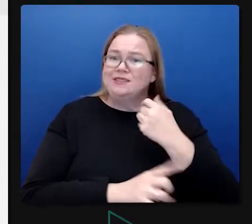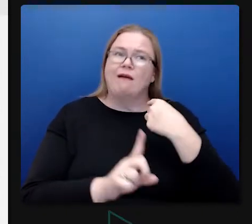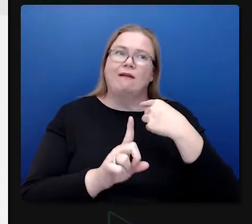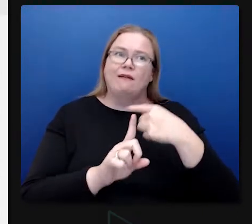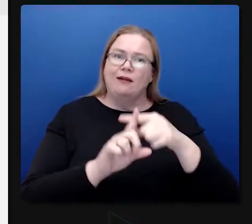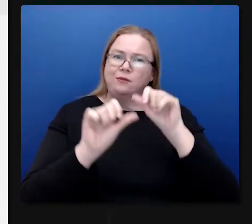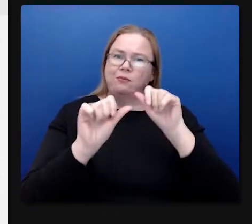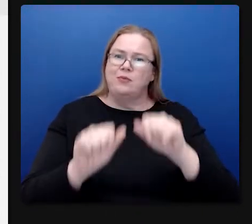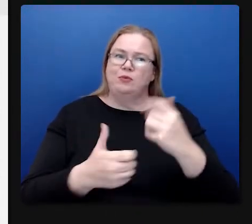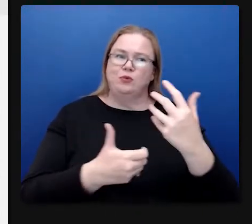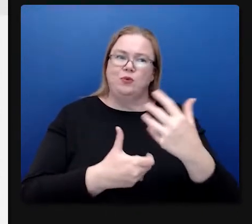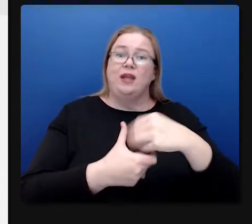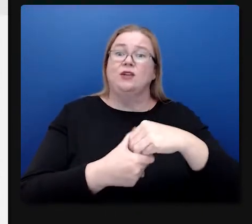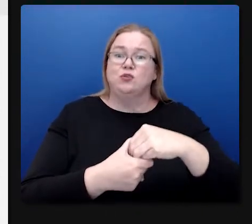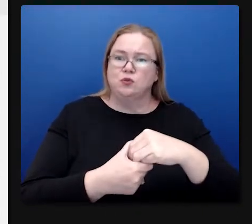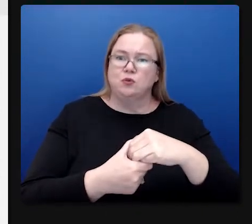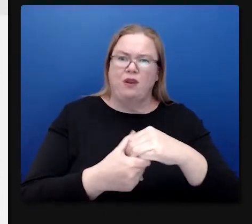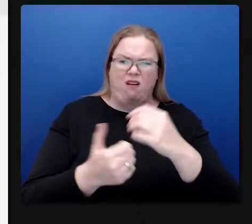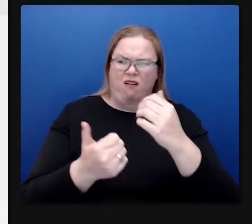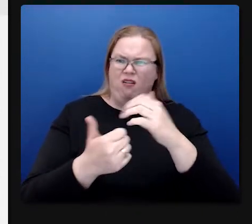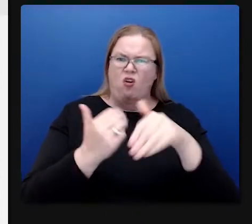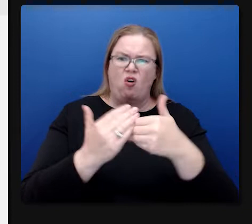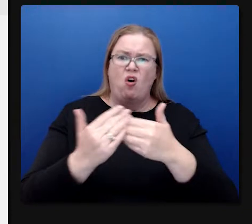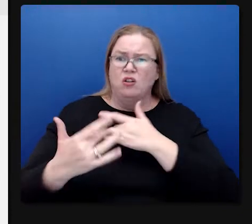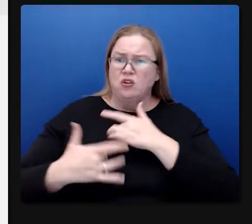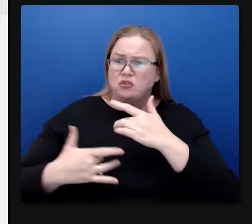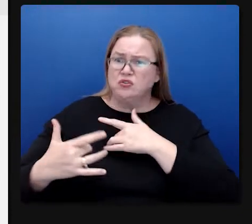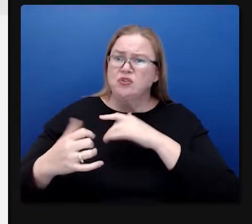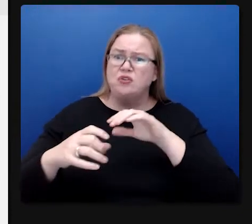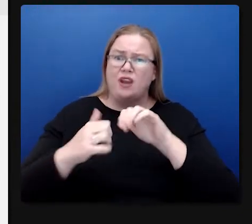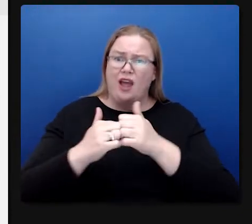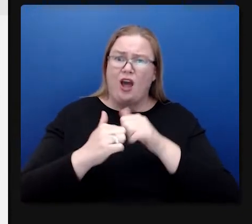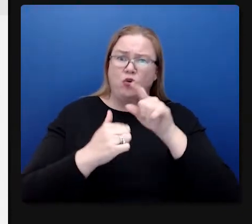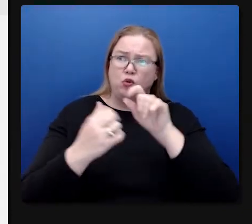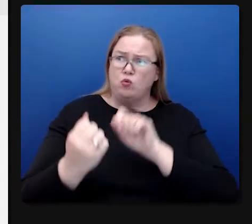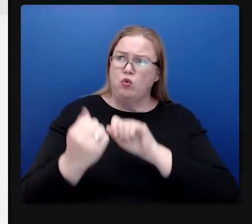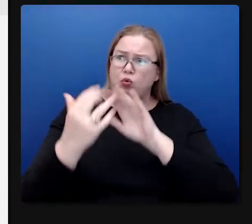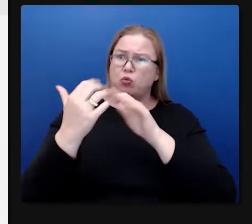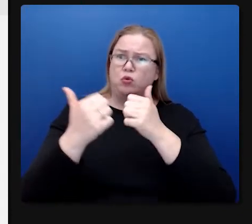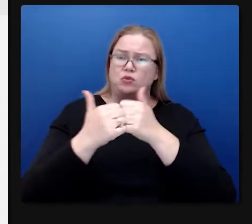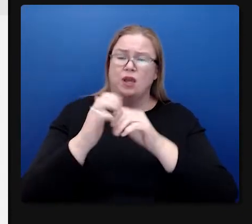and be able to integrate all of these concerns in the way in which you are approaching game development,